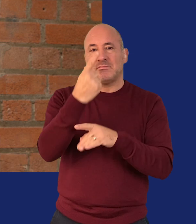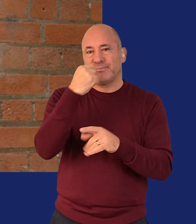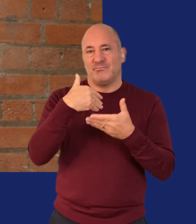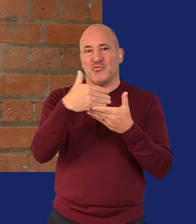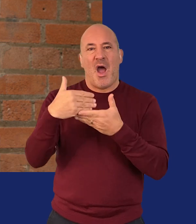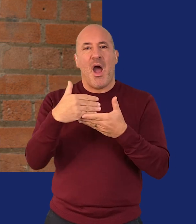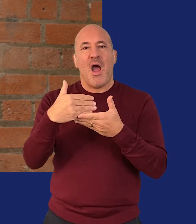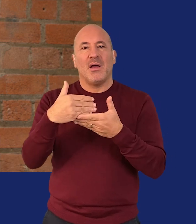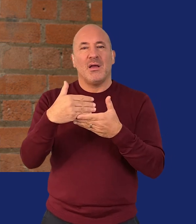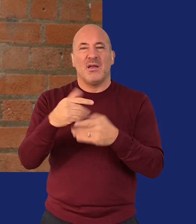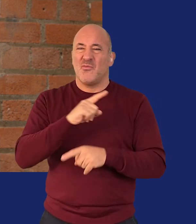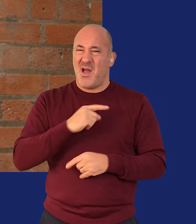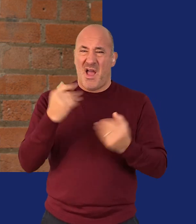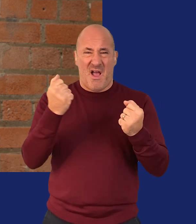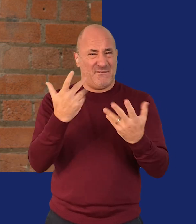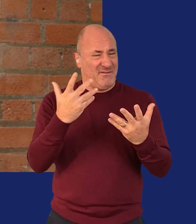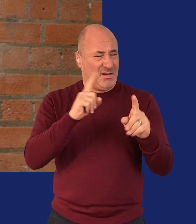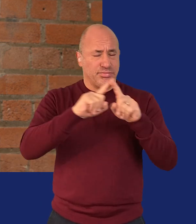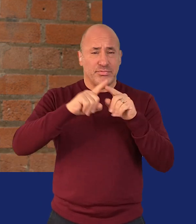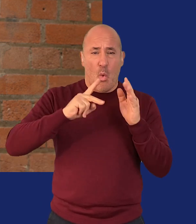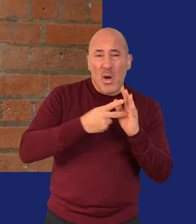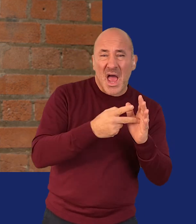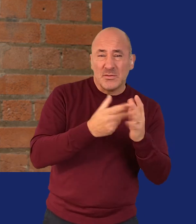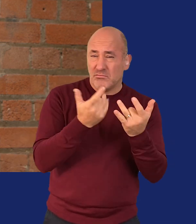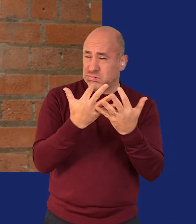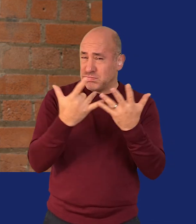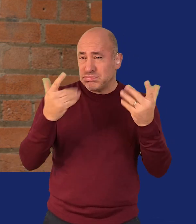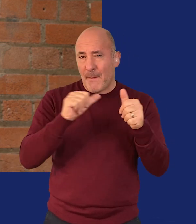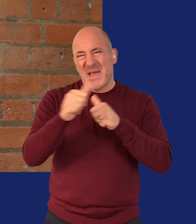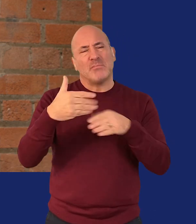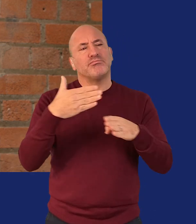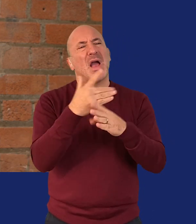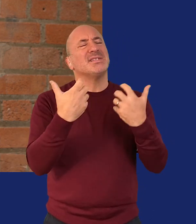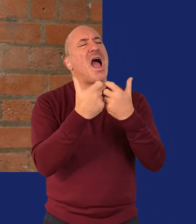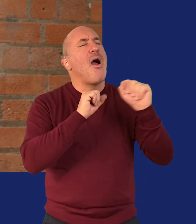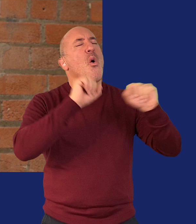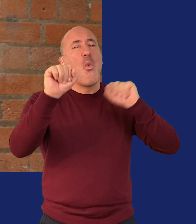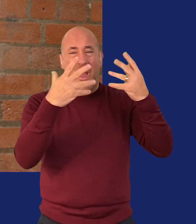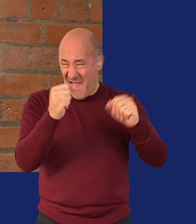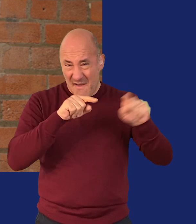of disability and inclusive workplaces, but also share best practices, because